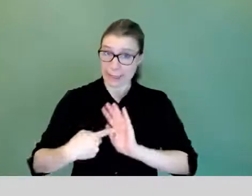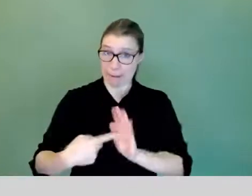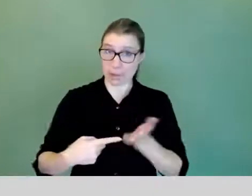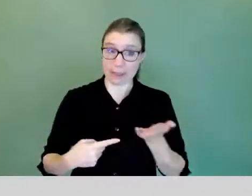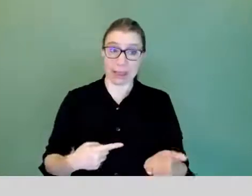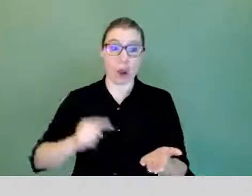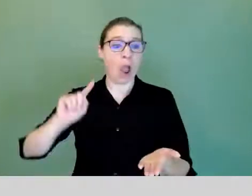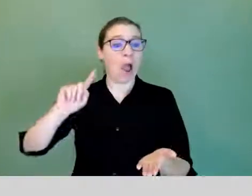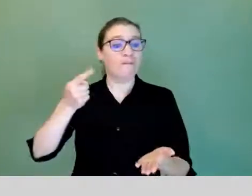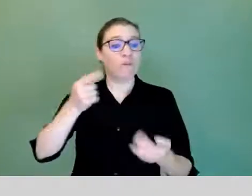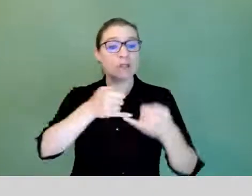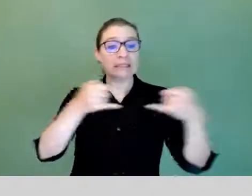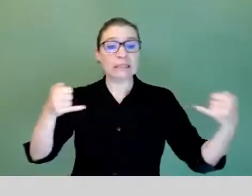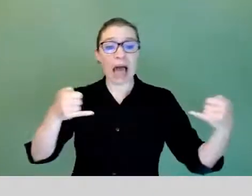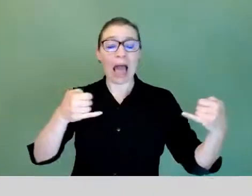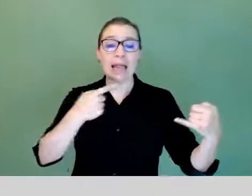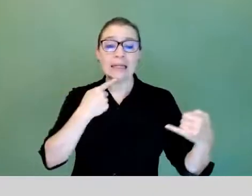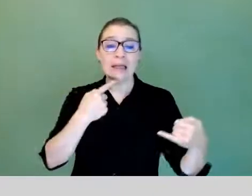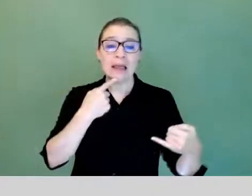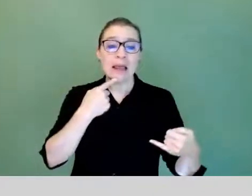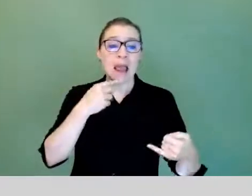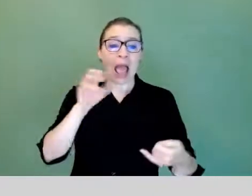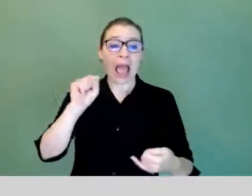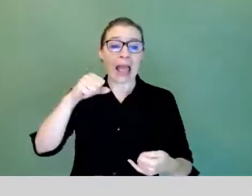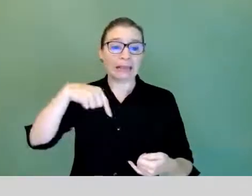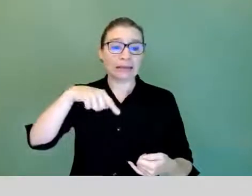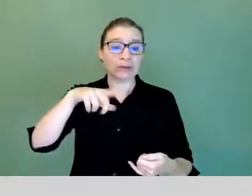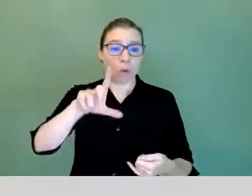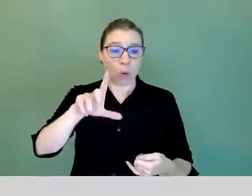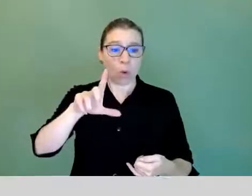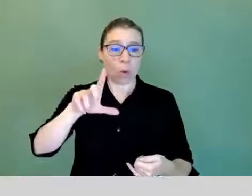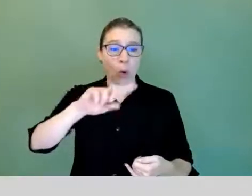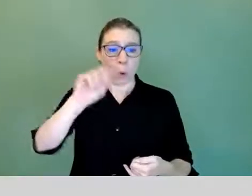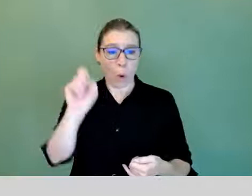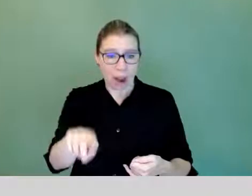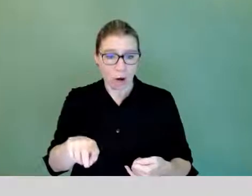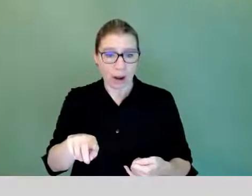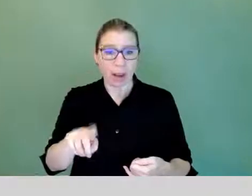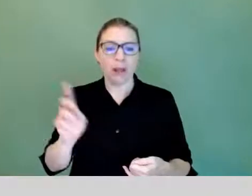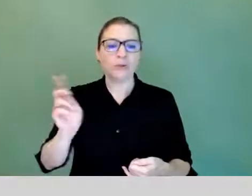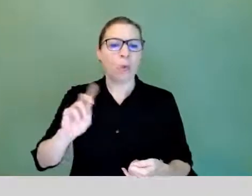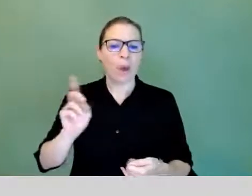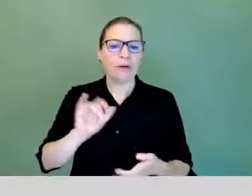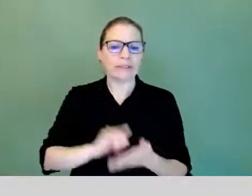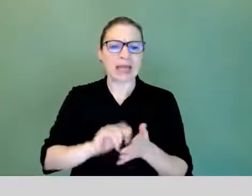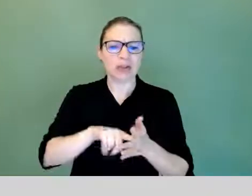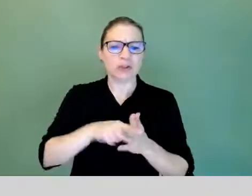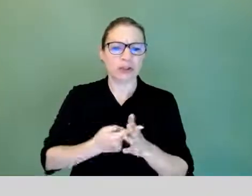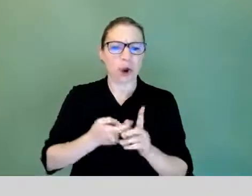So the first line specifies a SQL query. So where it's written select from accounts query